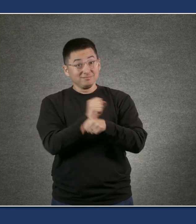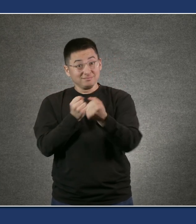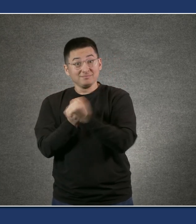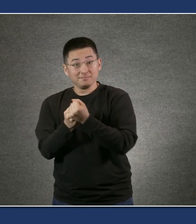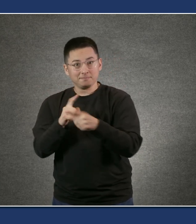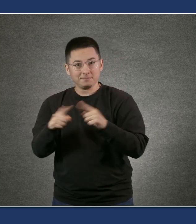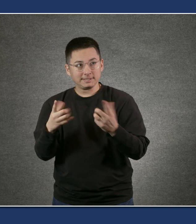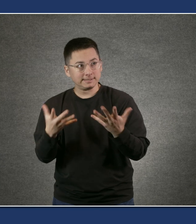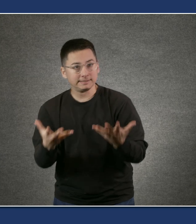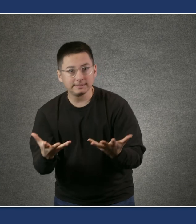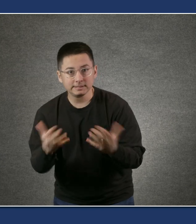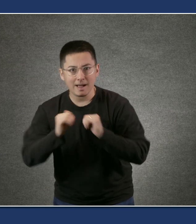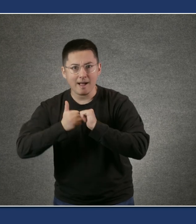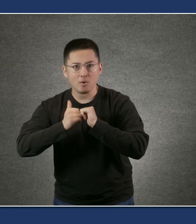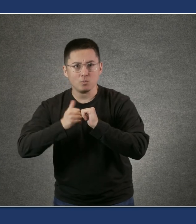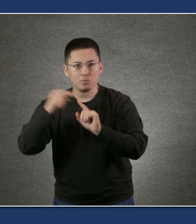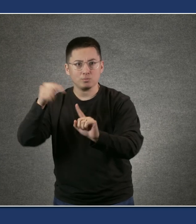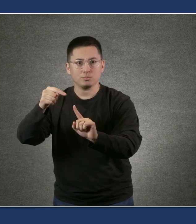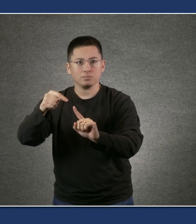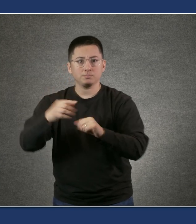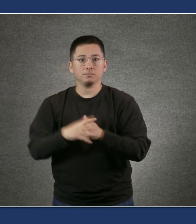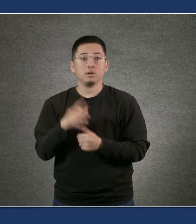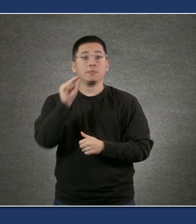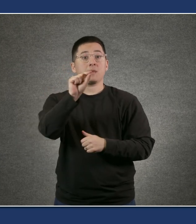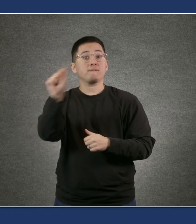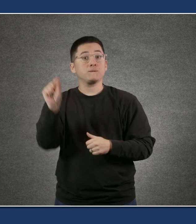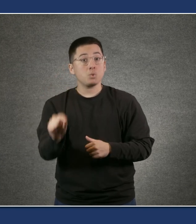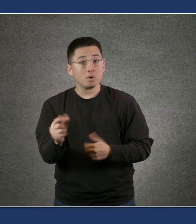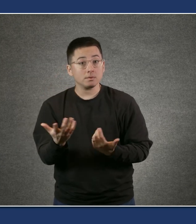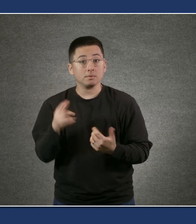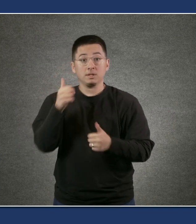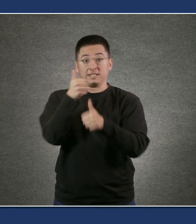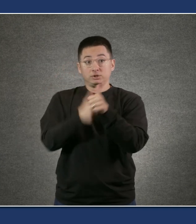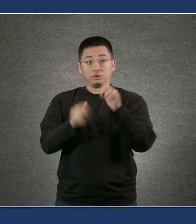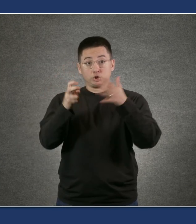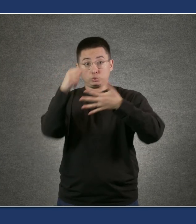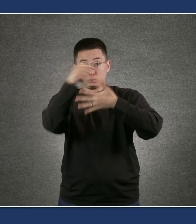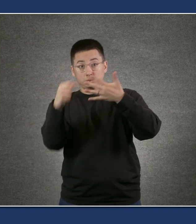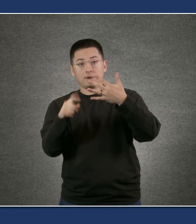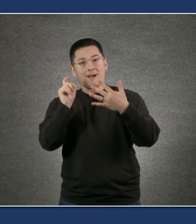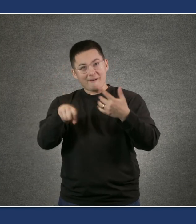to be addressed if change is going to happen in this respect. Perhaps more importantly, I think